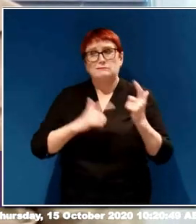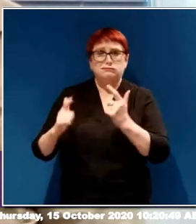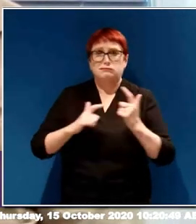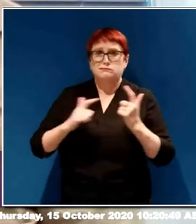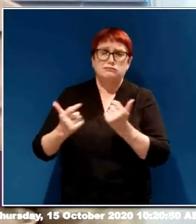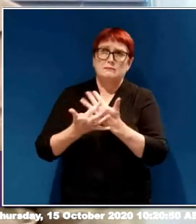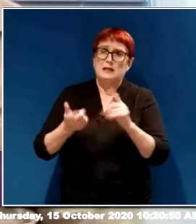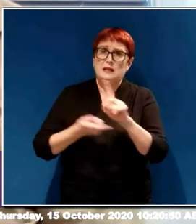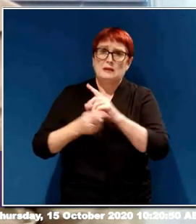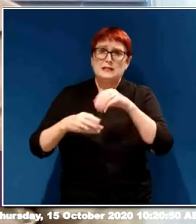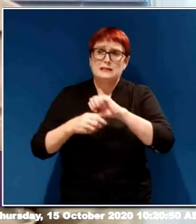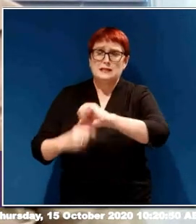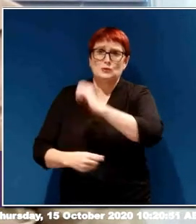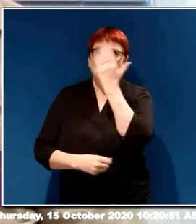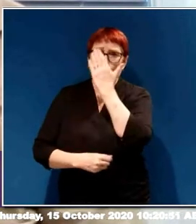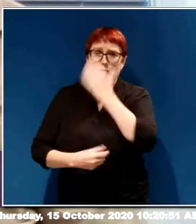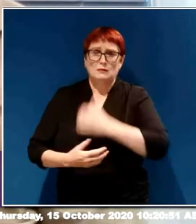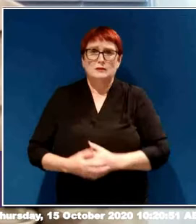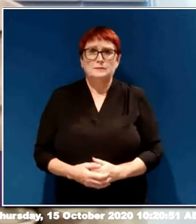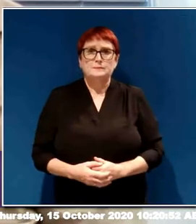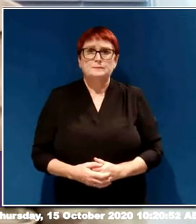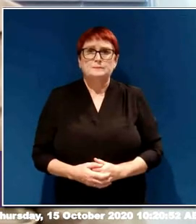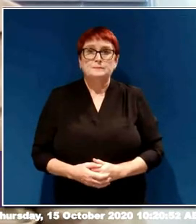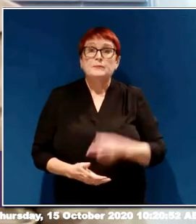Shall we hear from Jack about this time in his life.